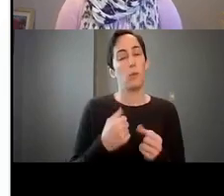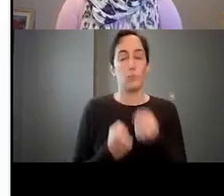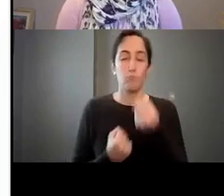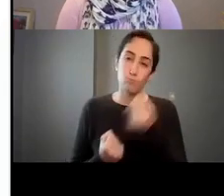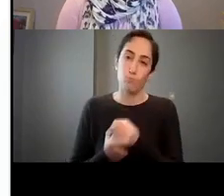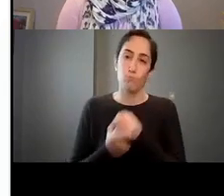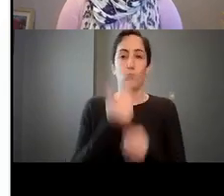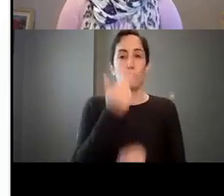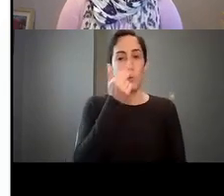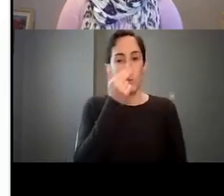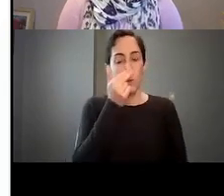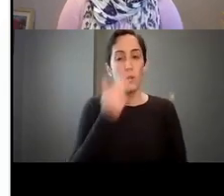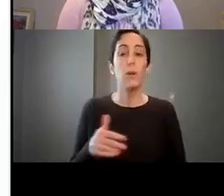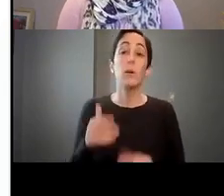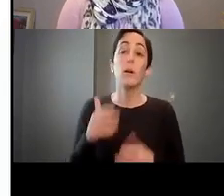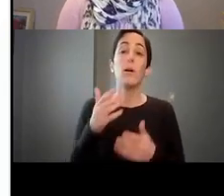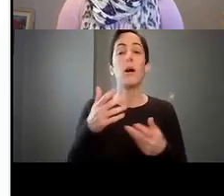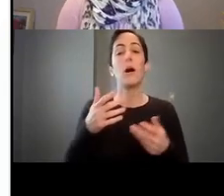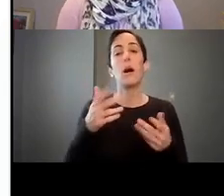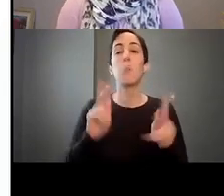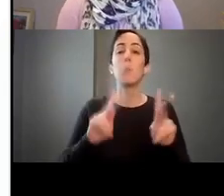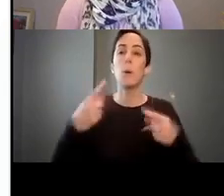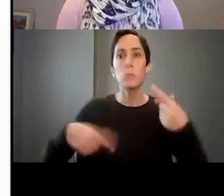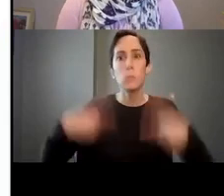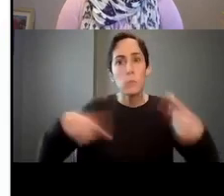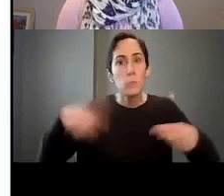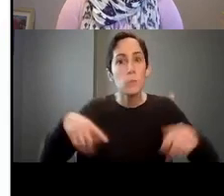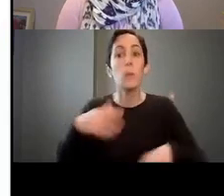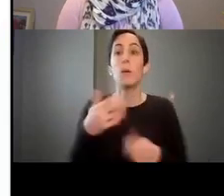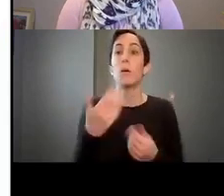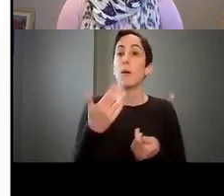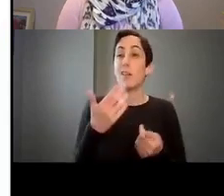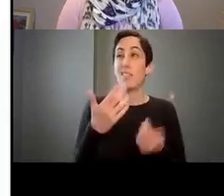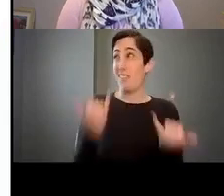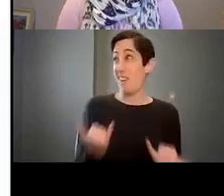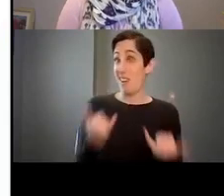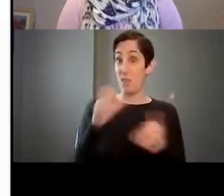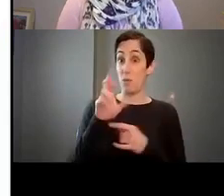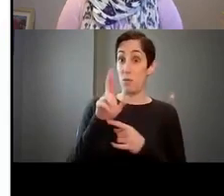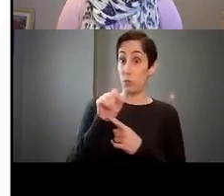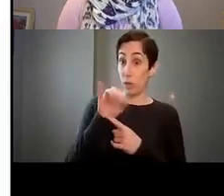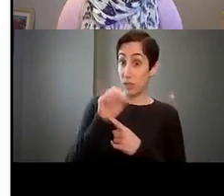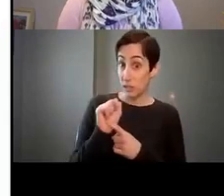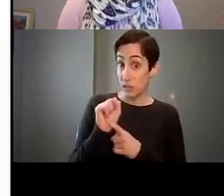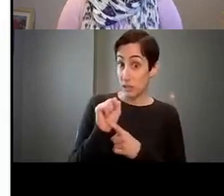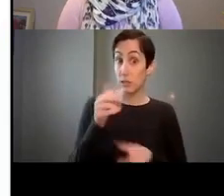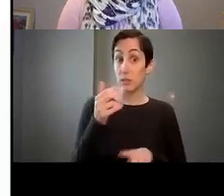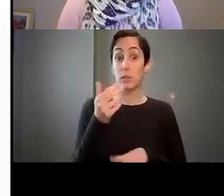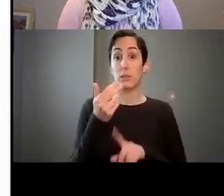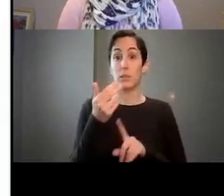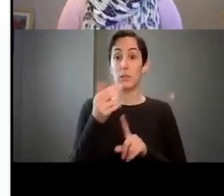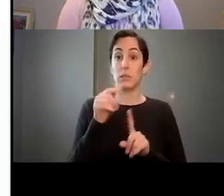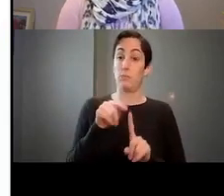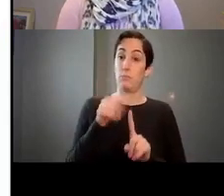light of a time of crisis. In a family whether humor is really appropriate in like mine both my family of origin and light of a time of crisis. In a family the family that I've built here, there like mine both my family of origin and